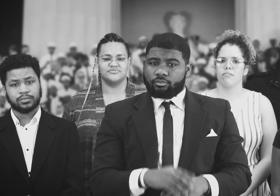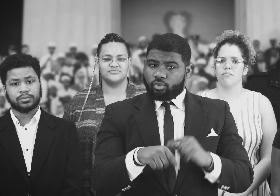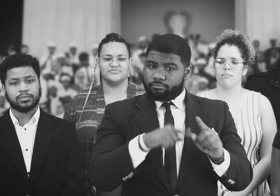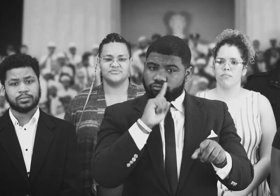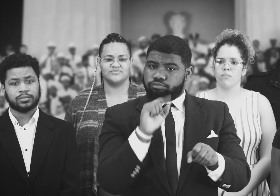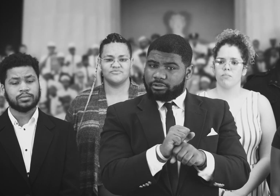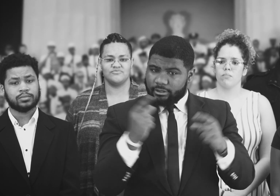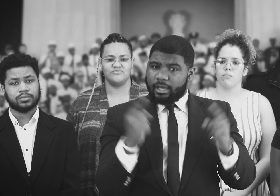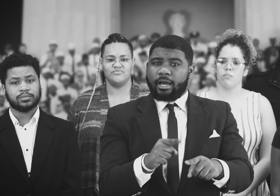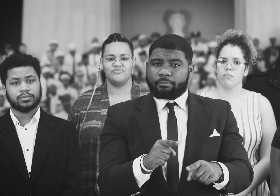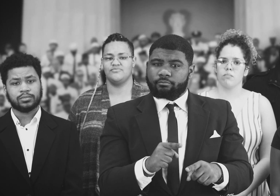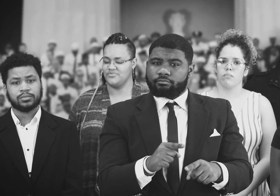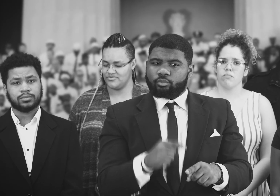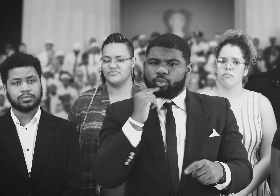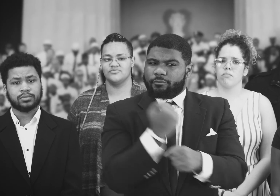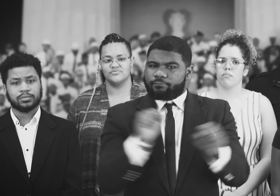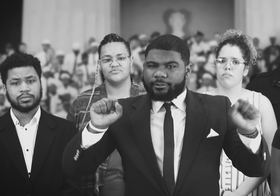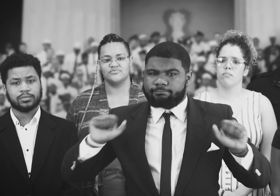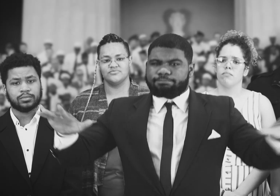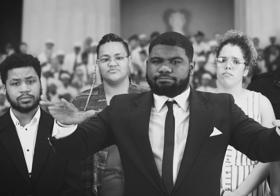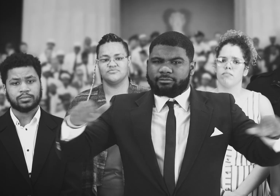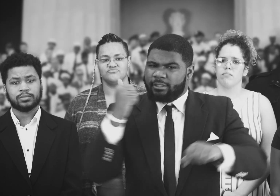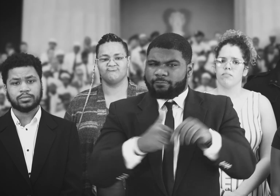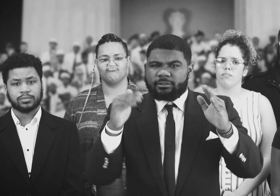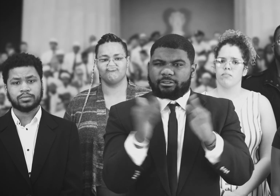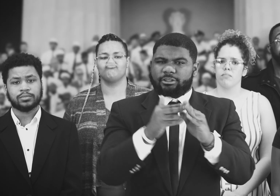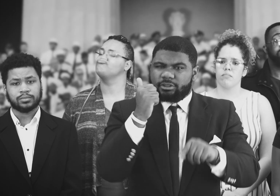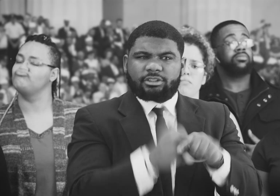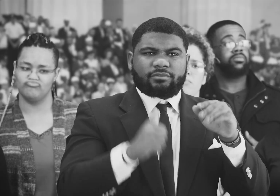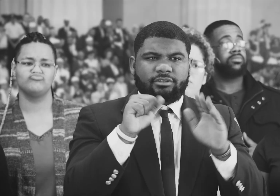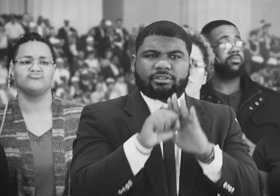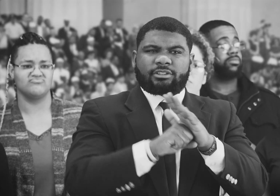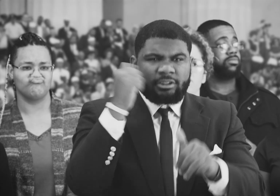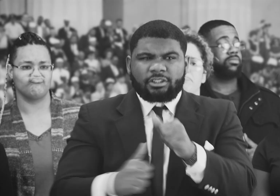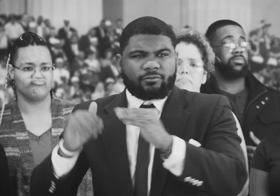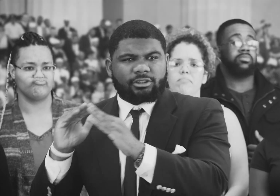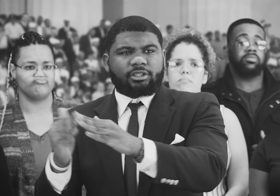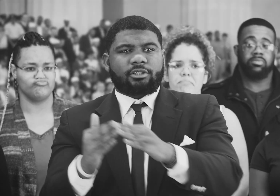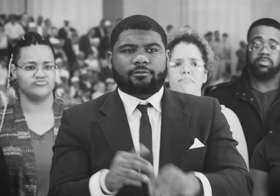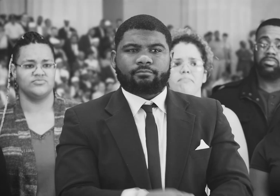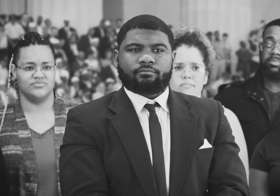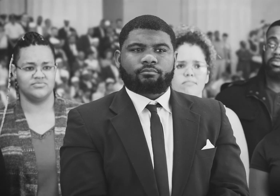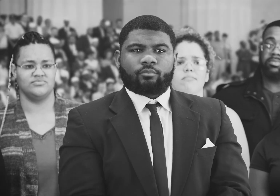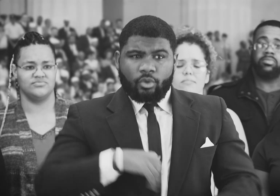And when this happens, and when we allow freedom ring, when we let it ring from every village and every hamlet, from every state and every city,